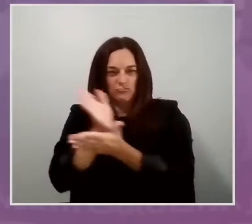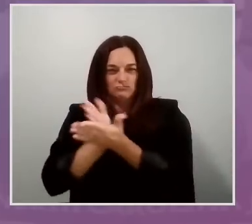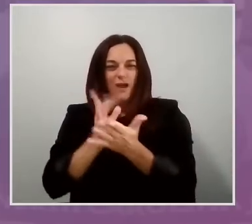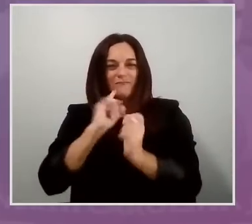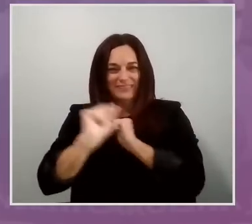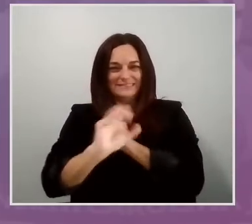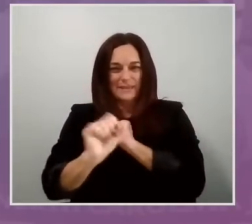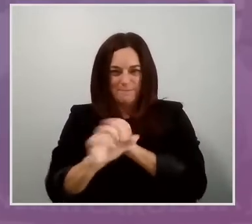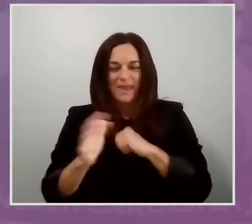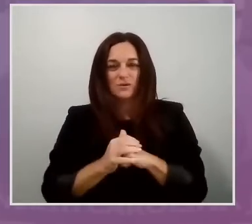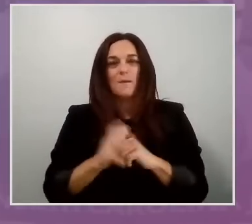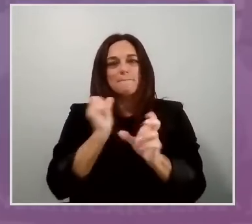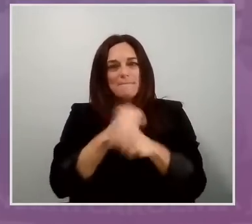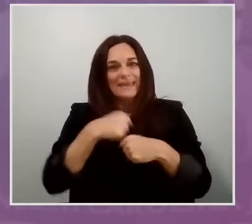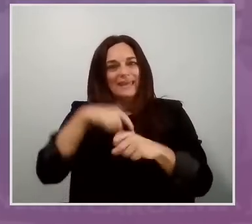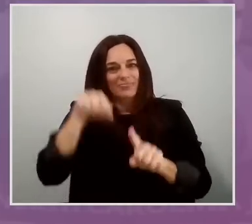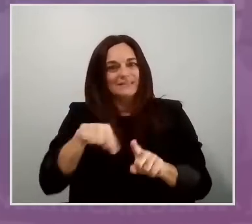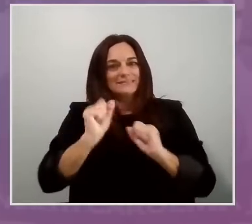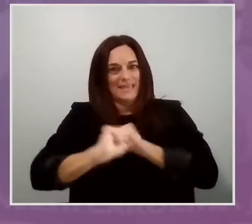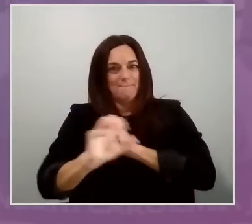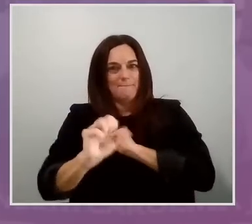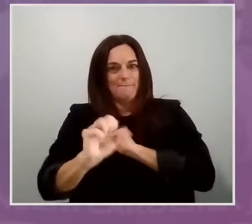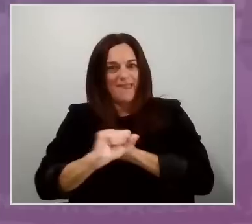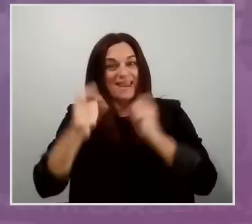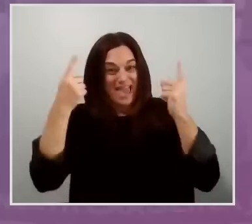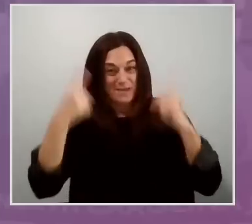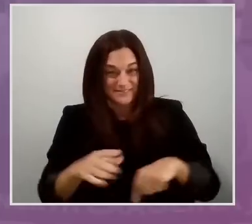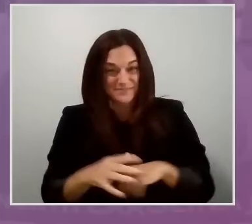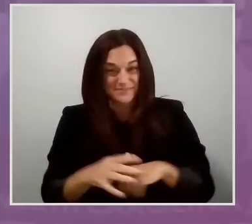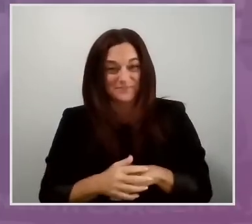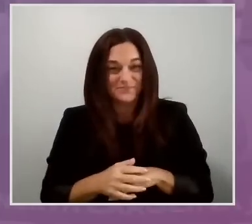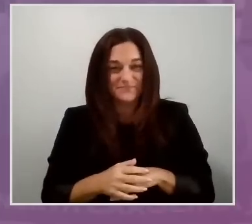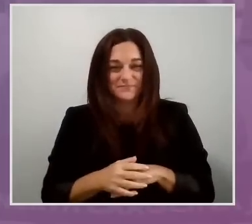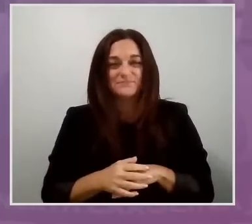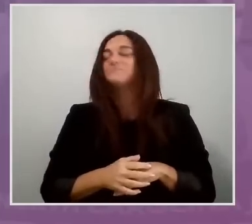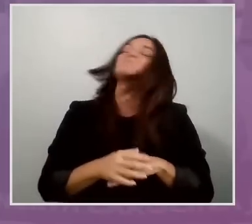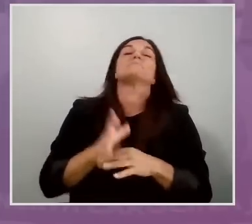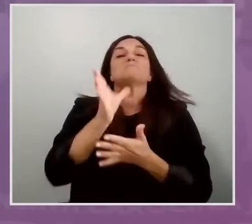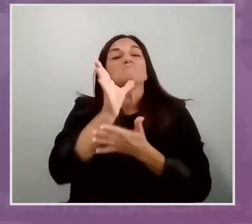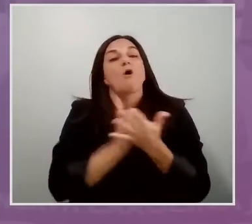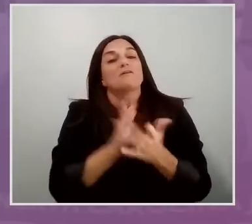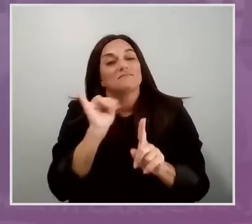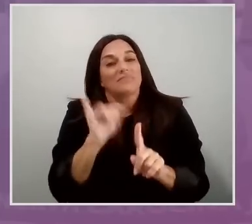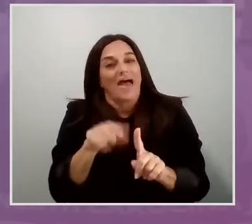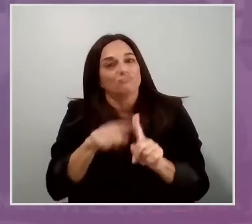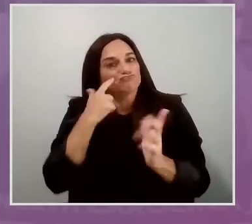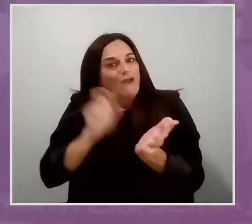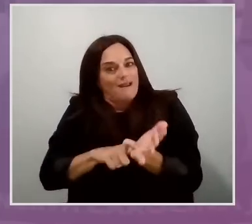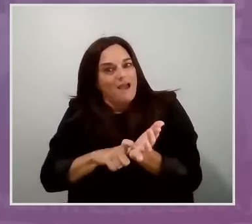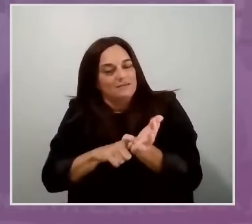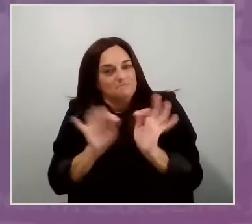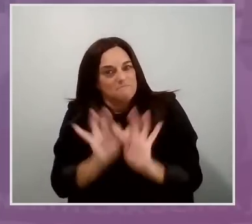THE ON THE GROUND ASPECTS OF THE CAMPAIGN.